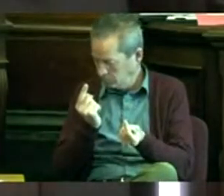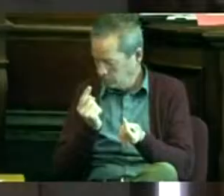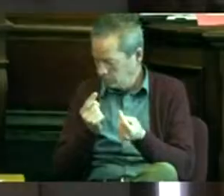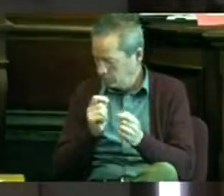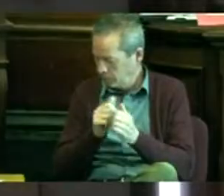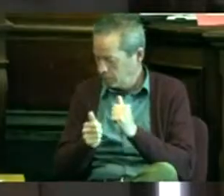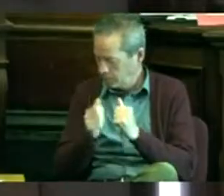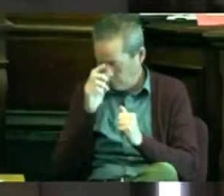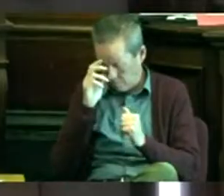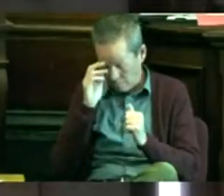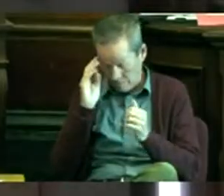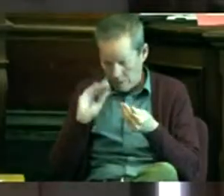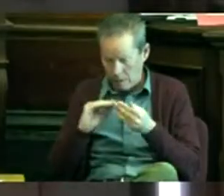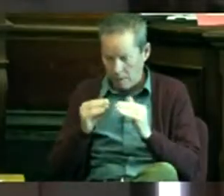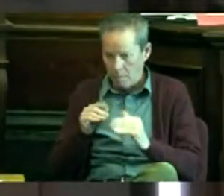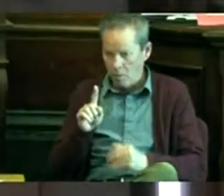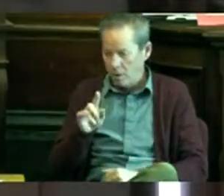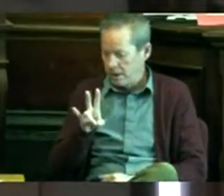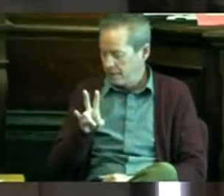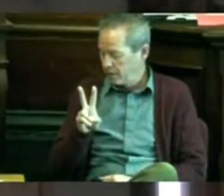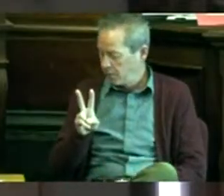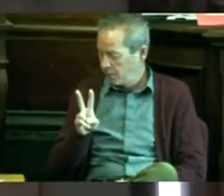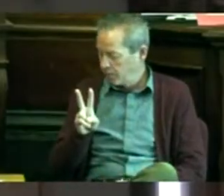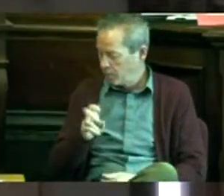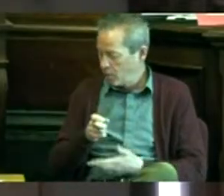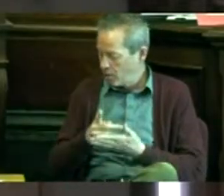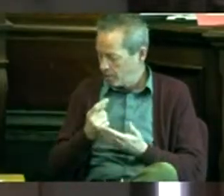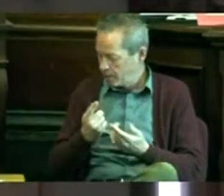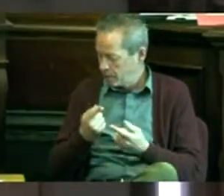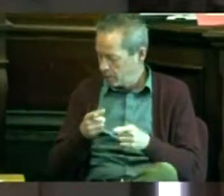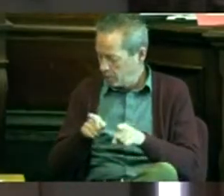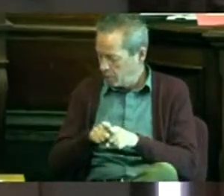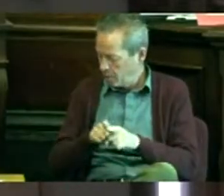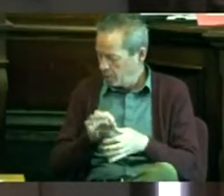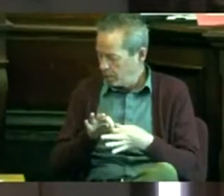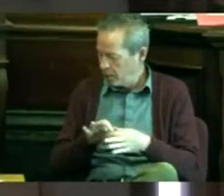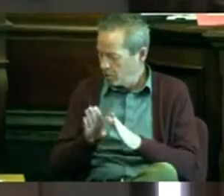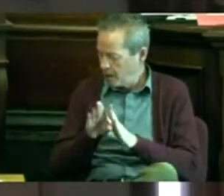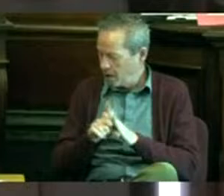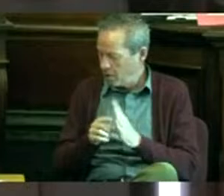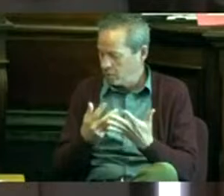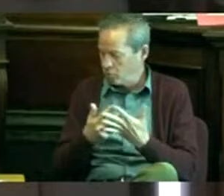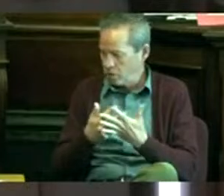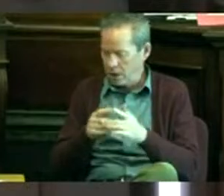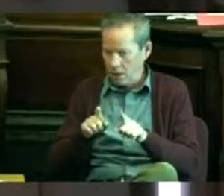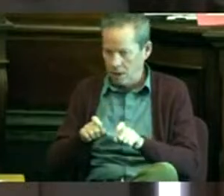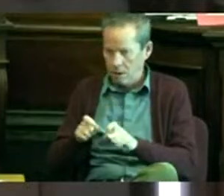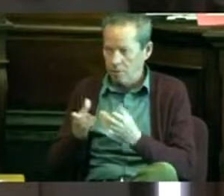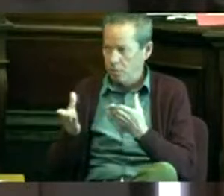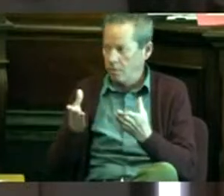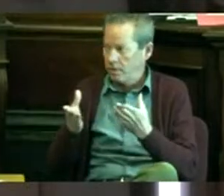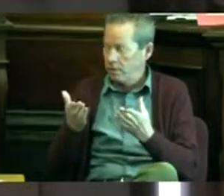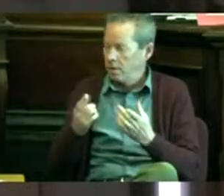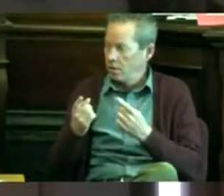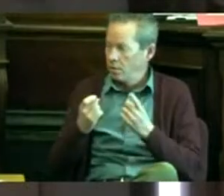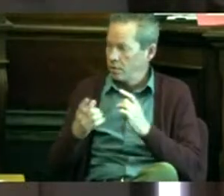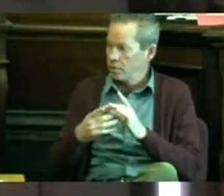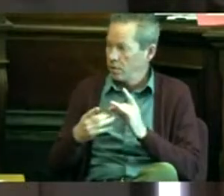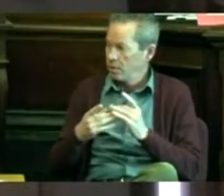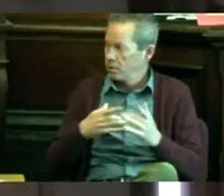Second. Seconded. All in favor, please say aye. Aye. Any opposed? Motion carries. Number